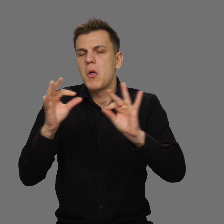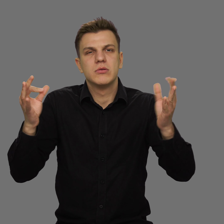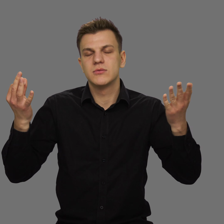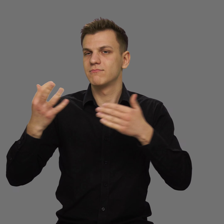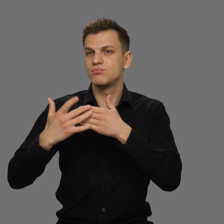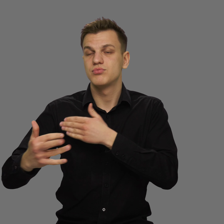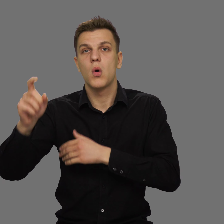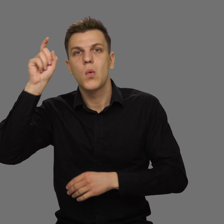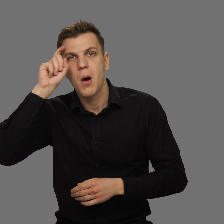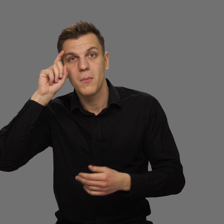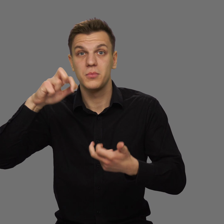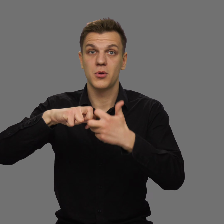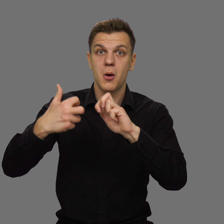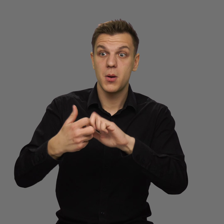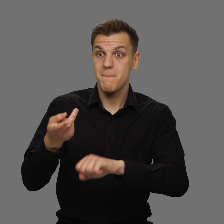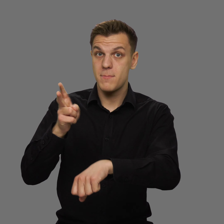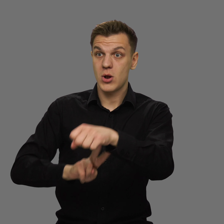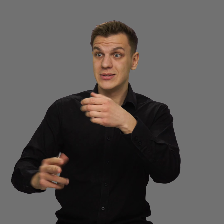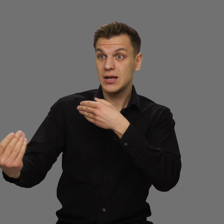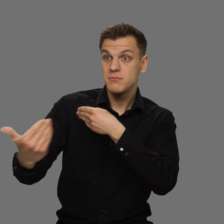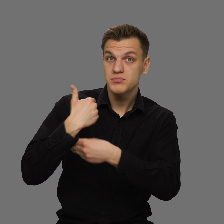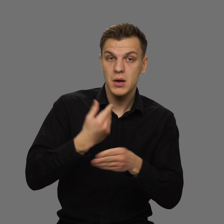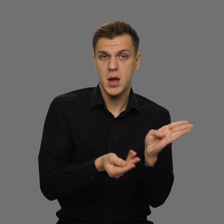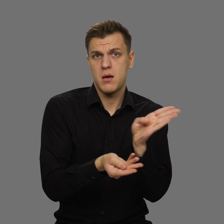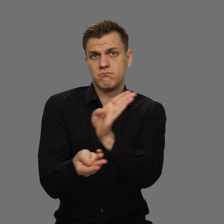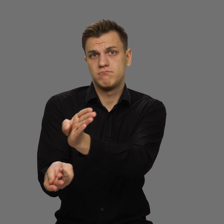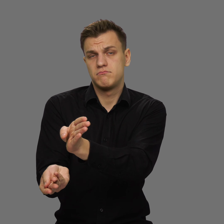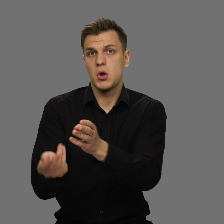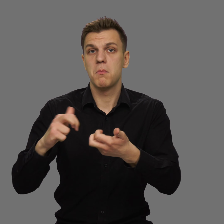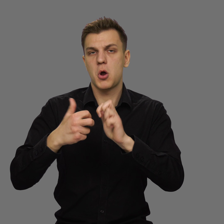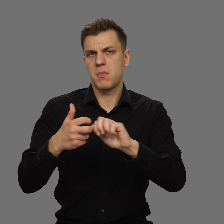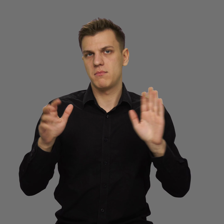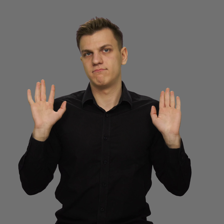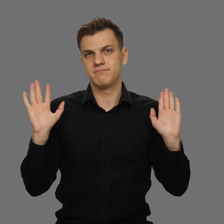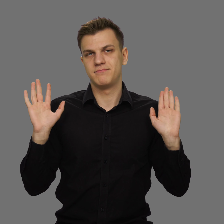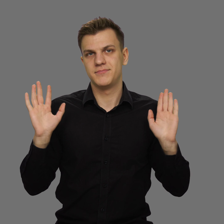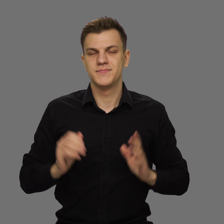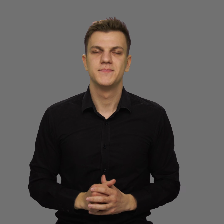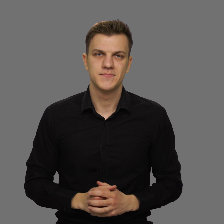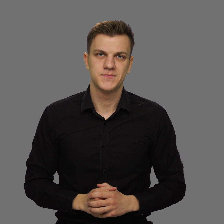provide law enforcement agencies with reliable data identifying the person.